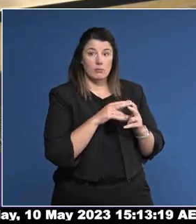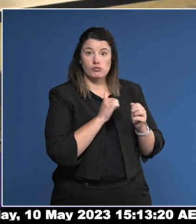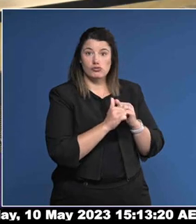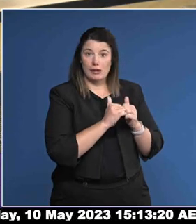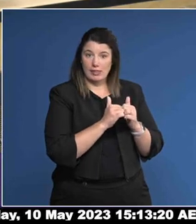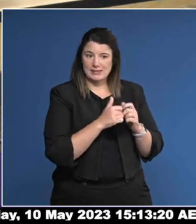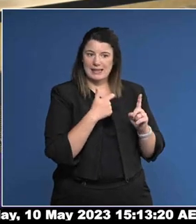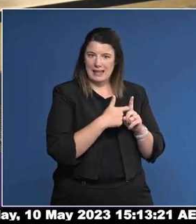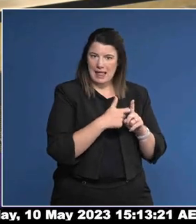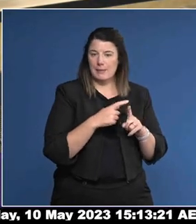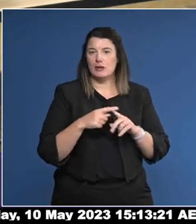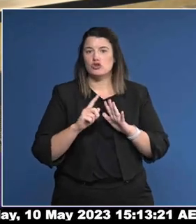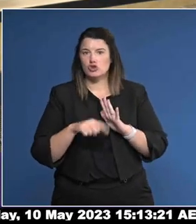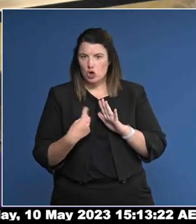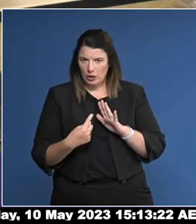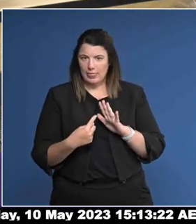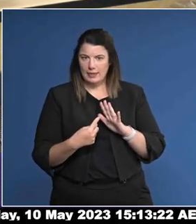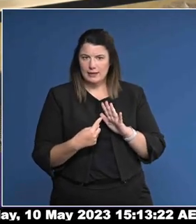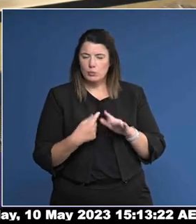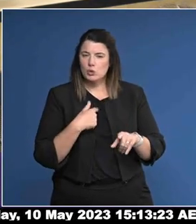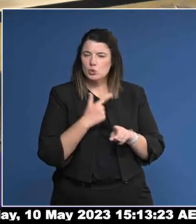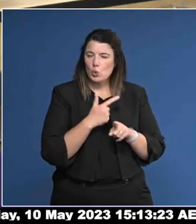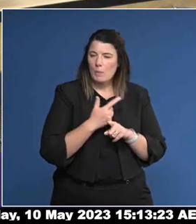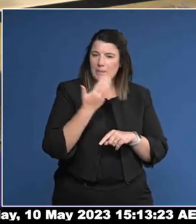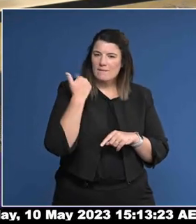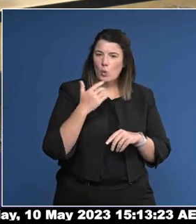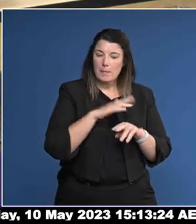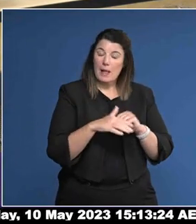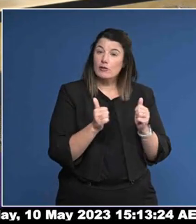rely upon the footnote that I took you to before at footnote 6 and 7.